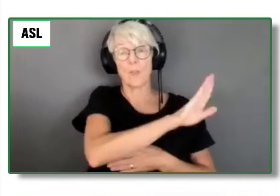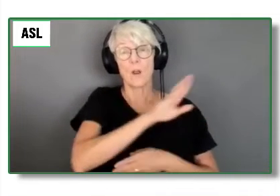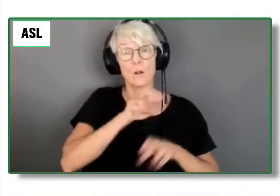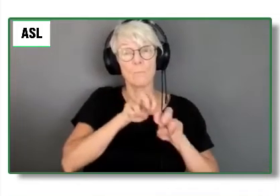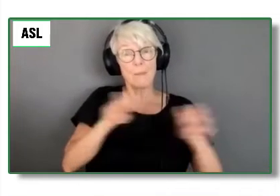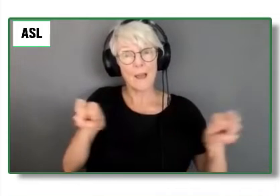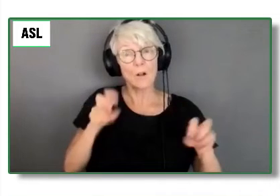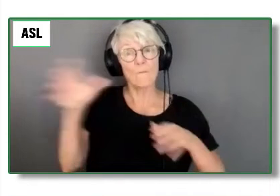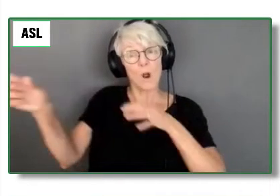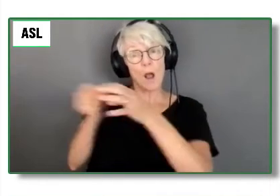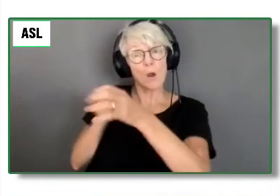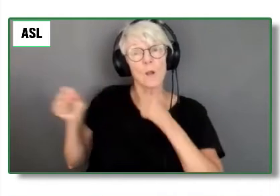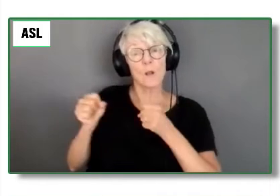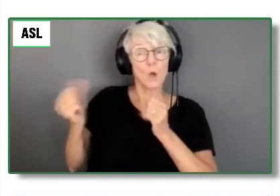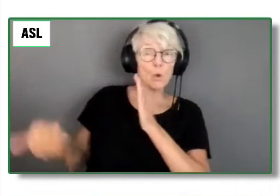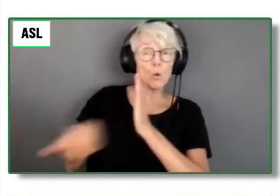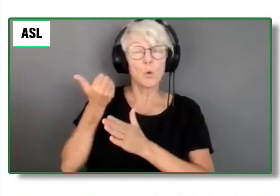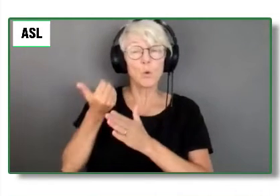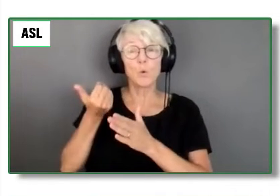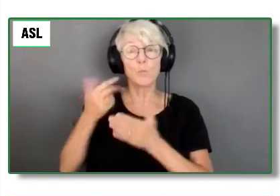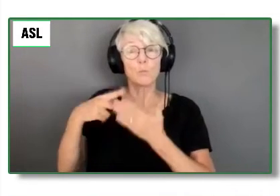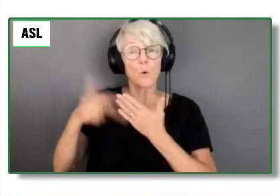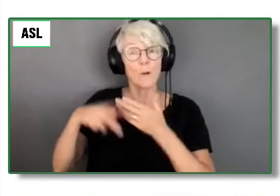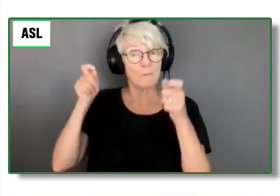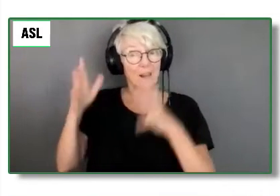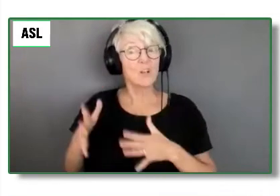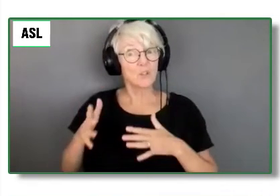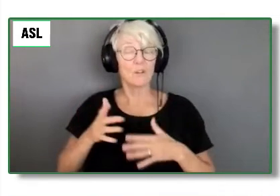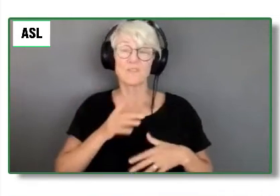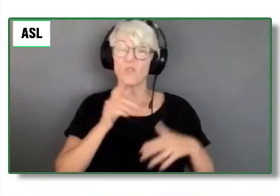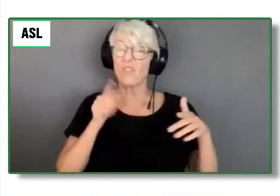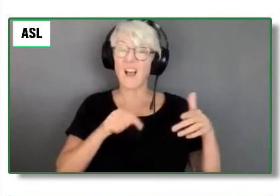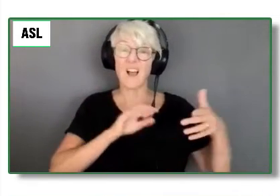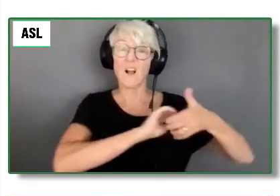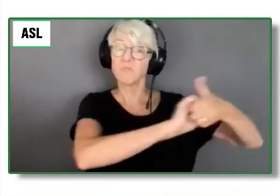a win-win and I forgot to point out that the solution to this pay station